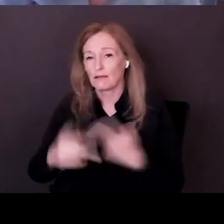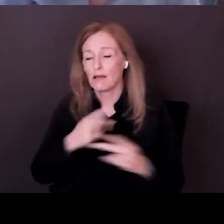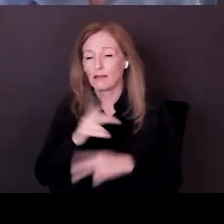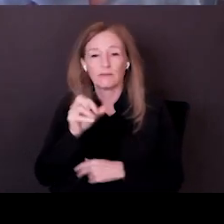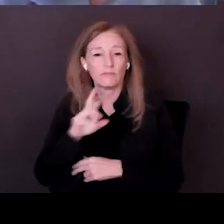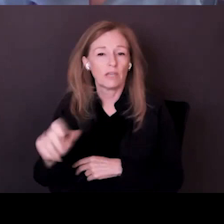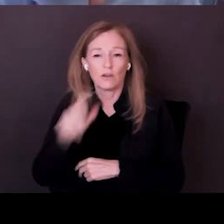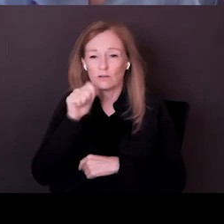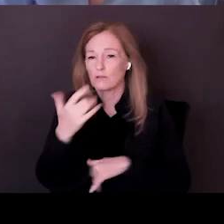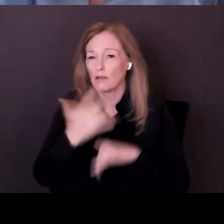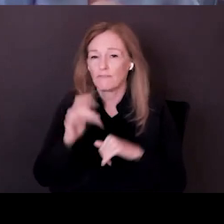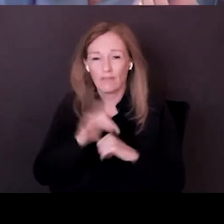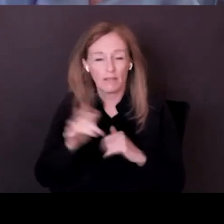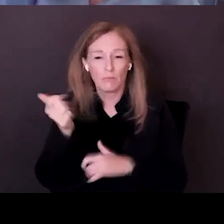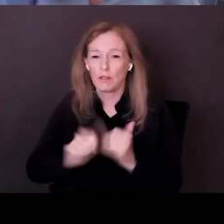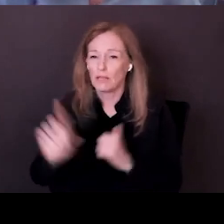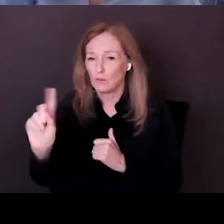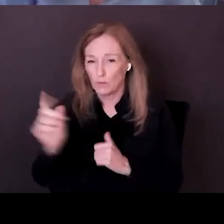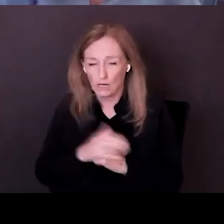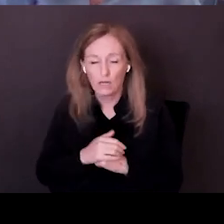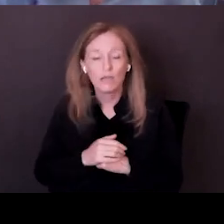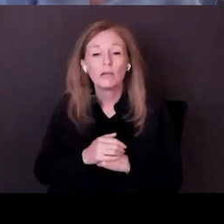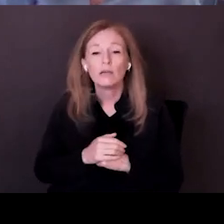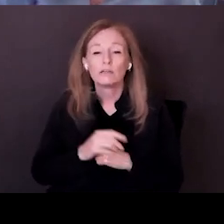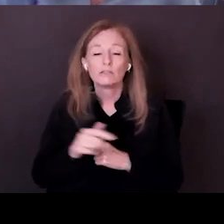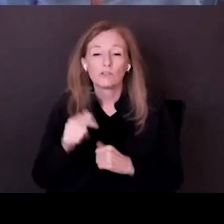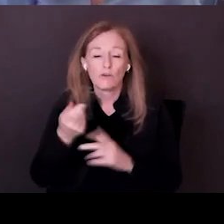CARE FOR THEIR KIDS. FROM THE ACCESS CENTER,